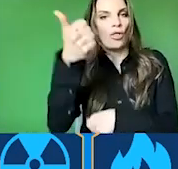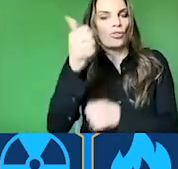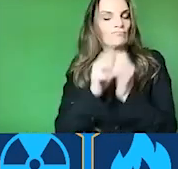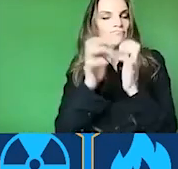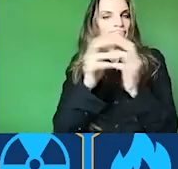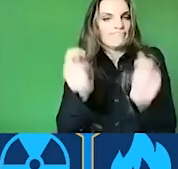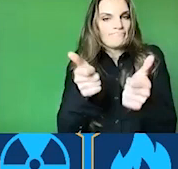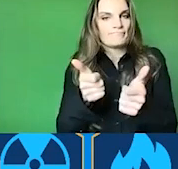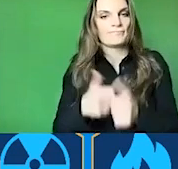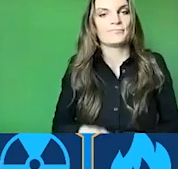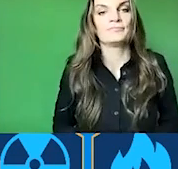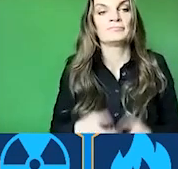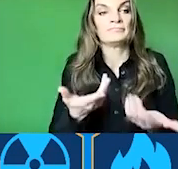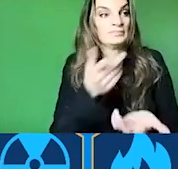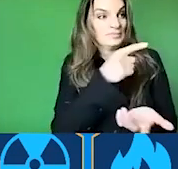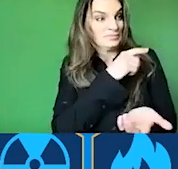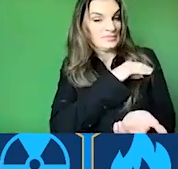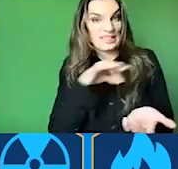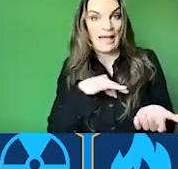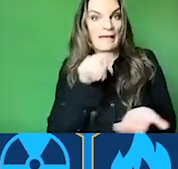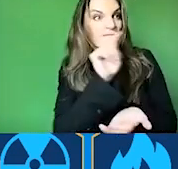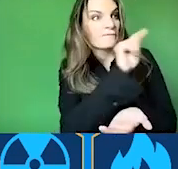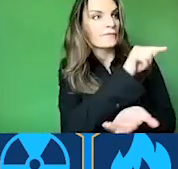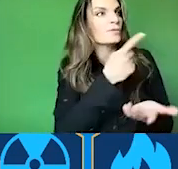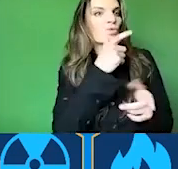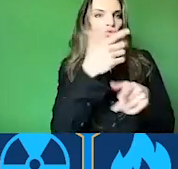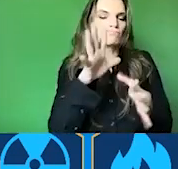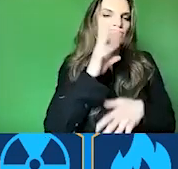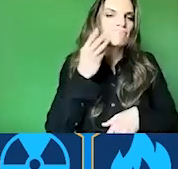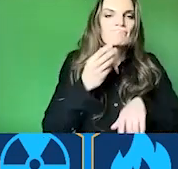unavailable. You have a units that have to close because we